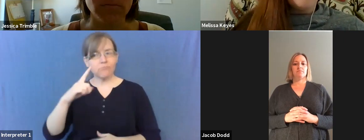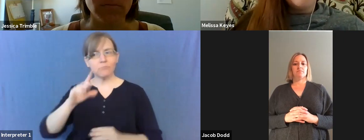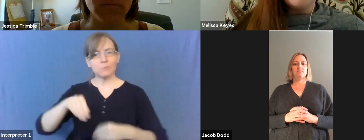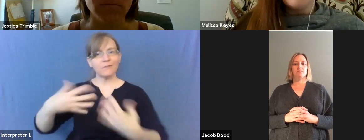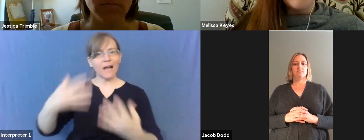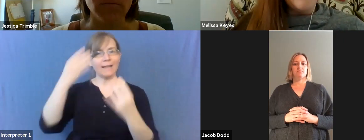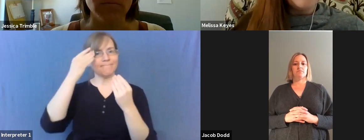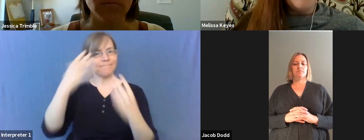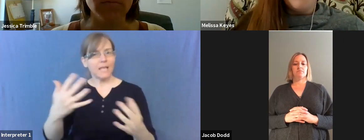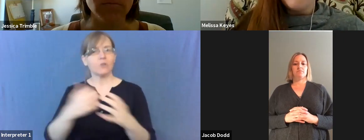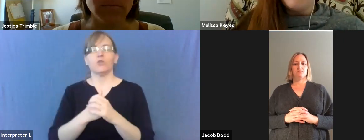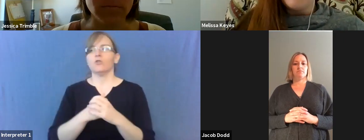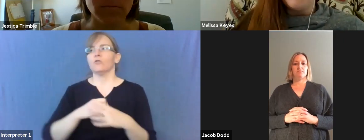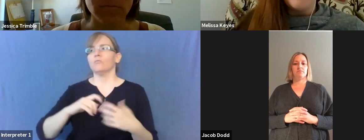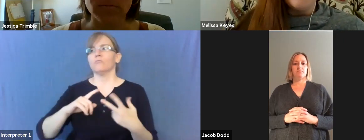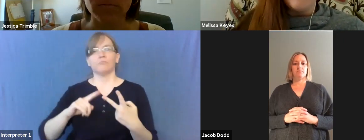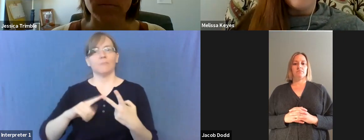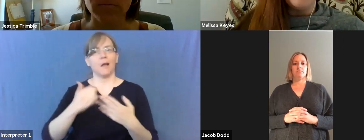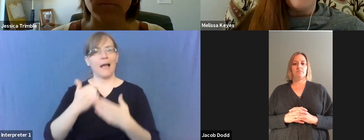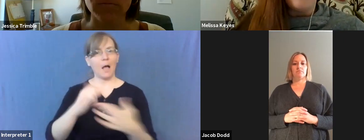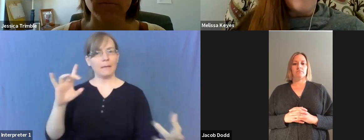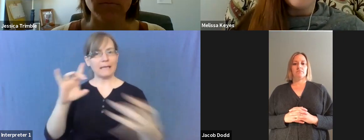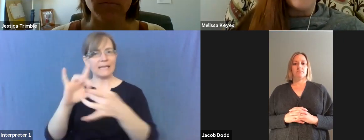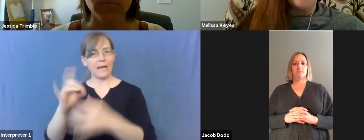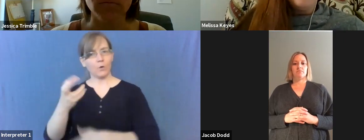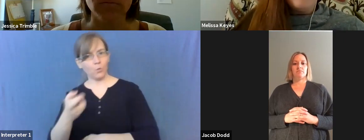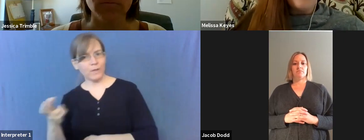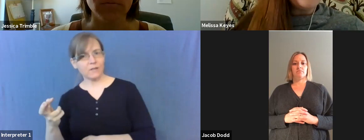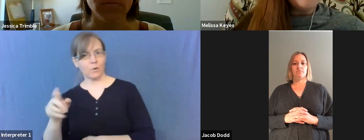We're still here to connect you with resources. We're still here to help answer questions